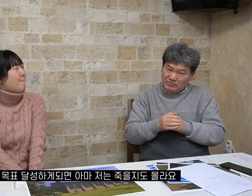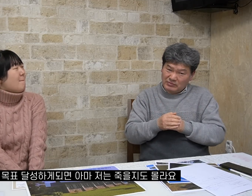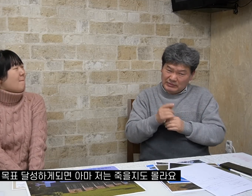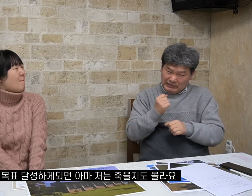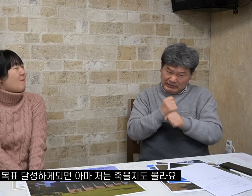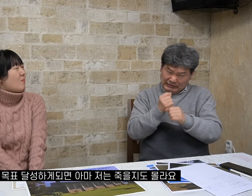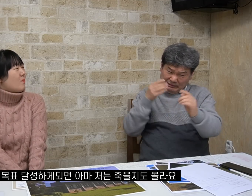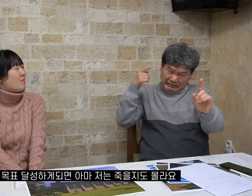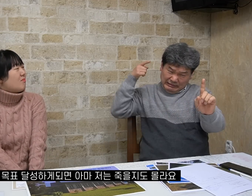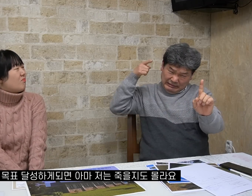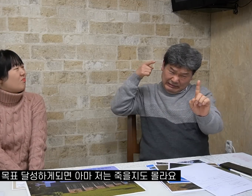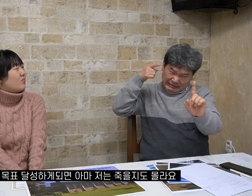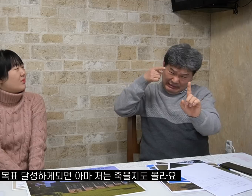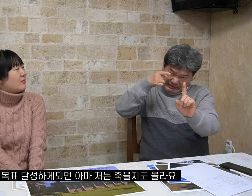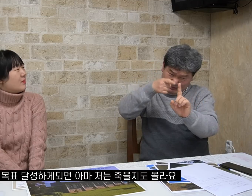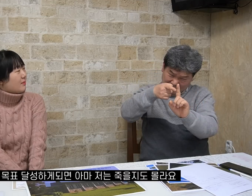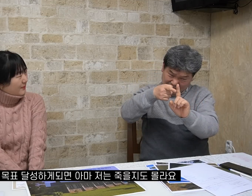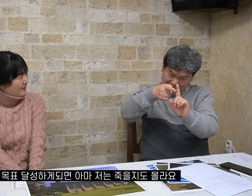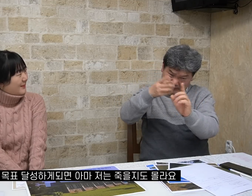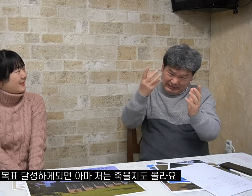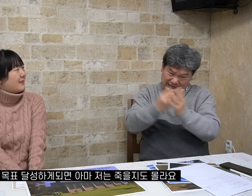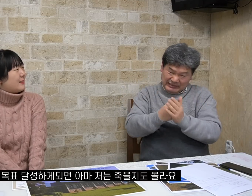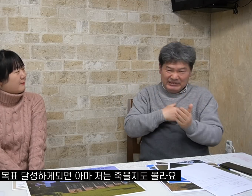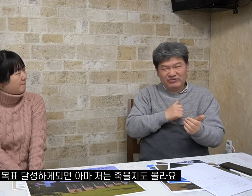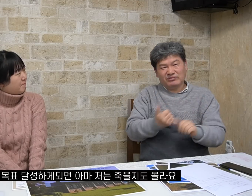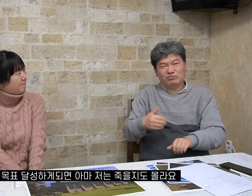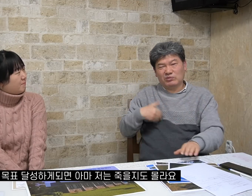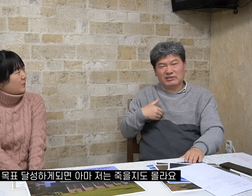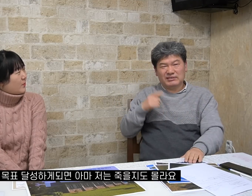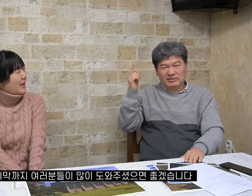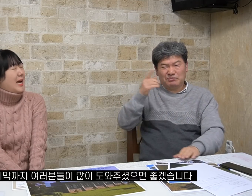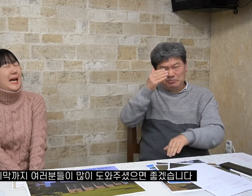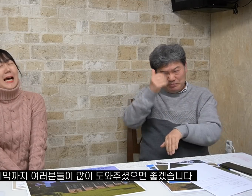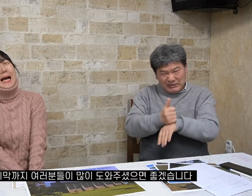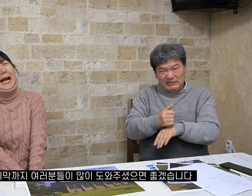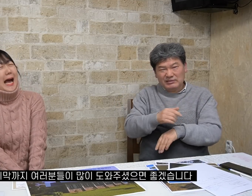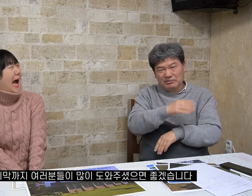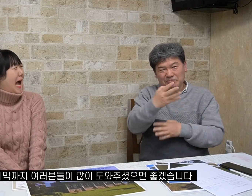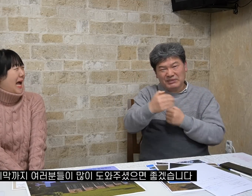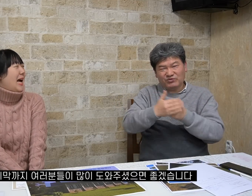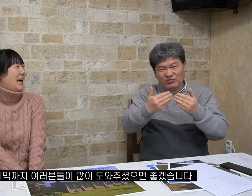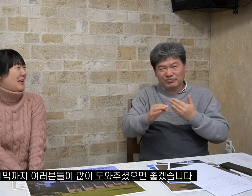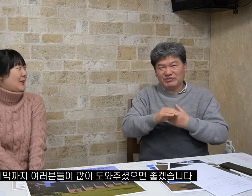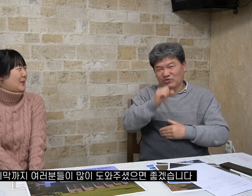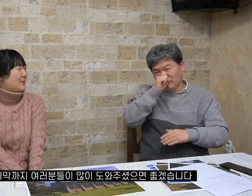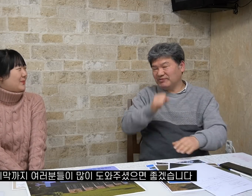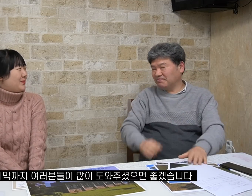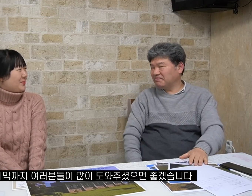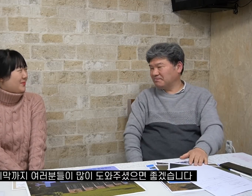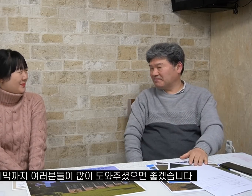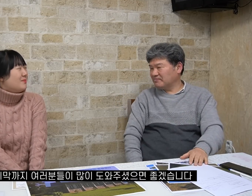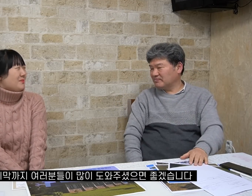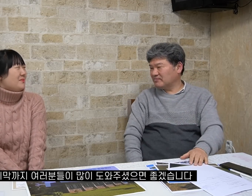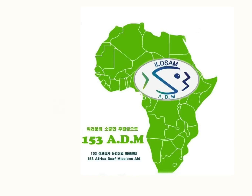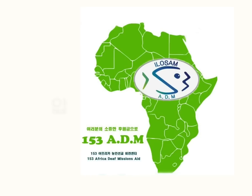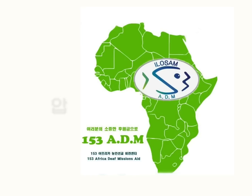and achieve my goal, I may die. I hope you all help a lot until the end.